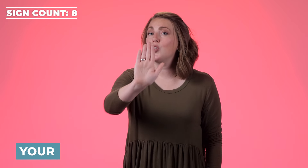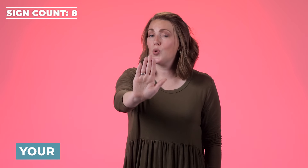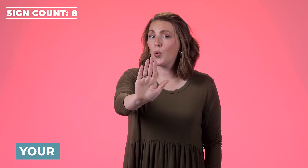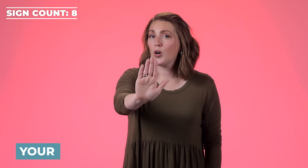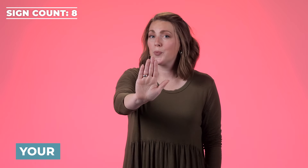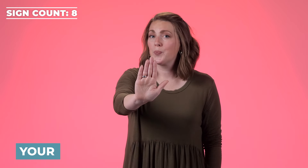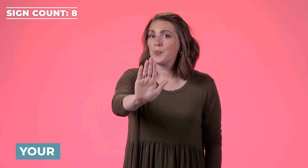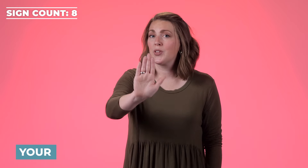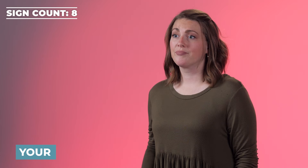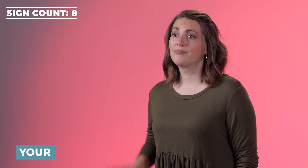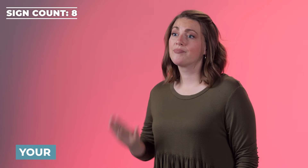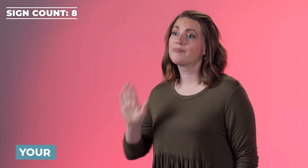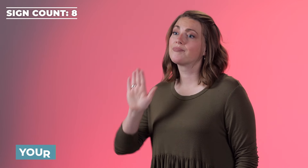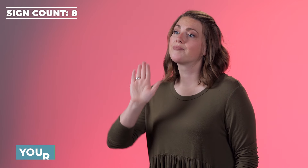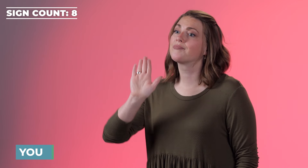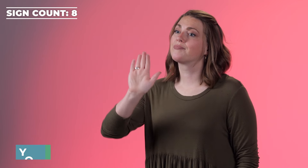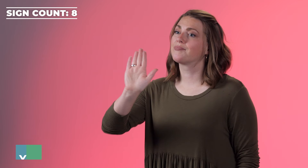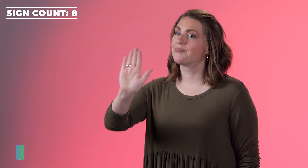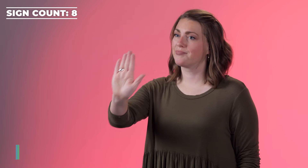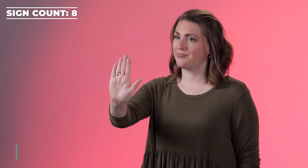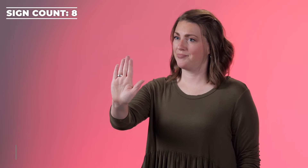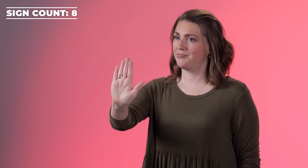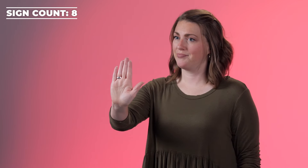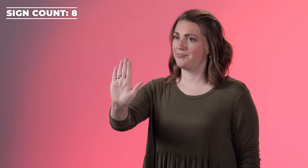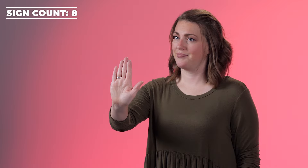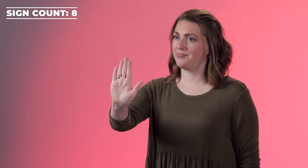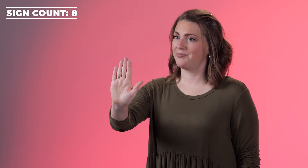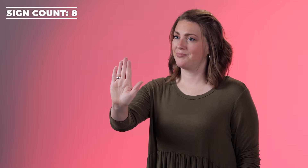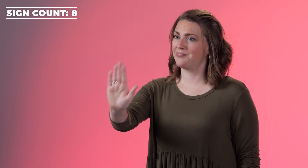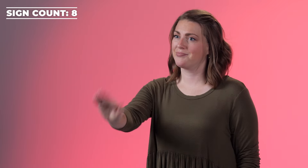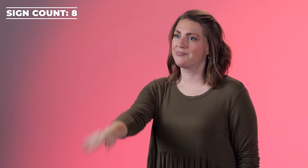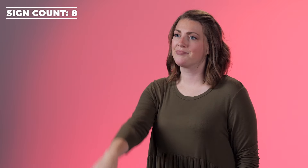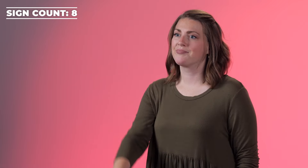Your. Your flat hand is pushing towards somebody.